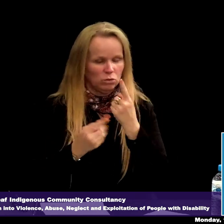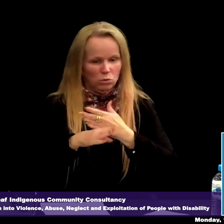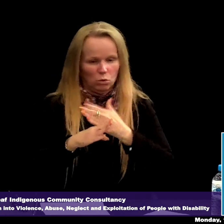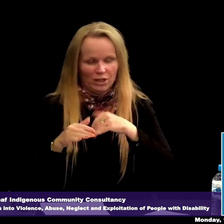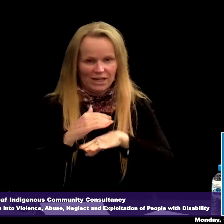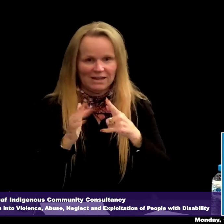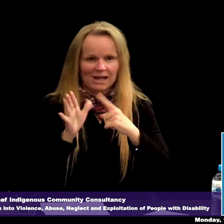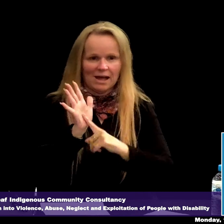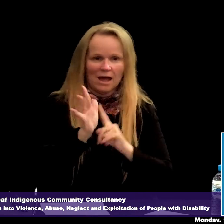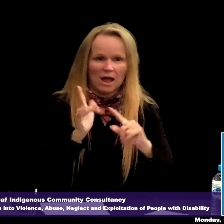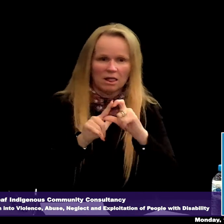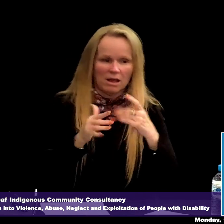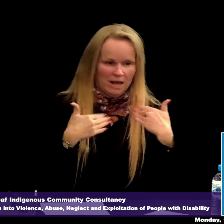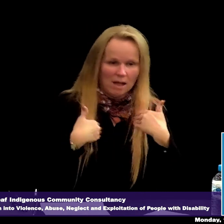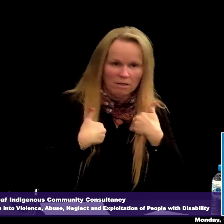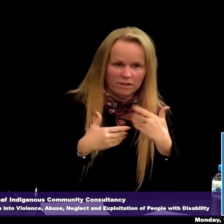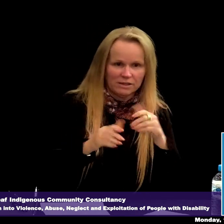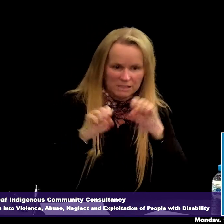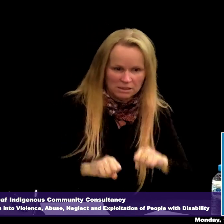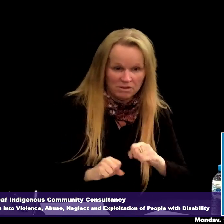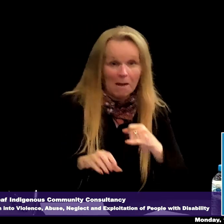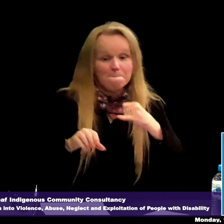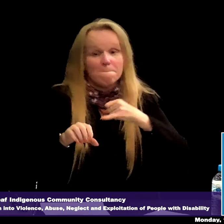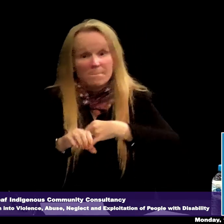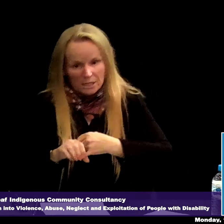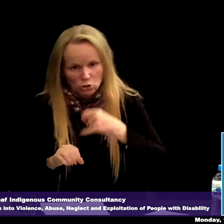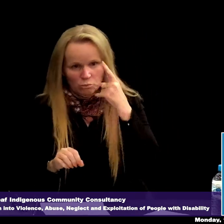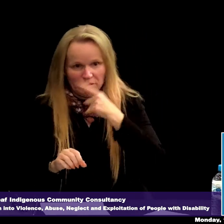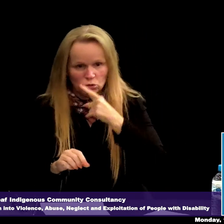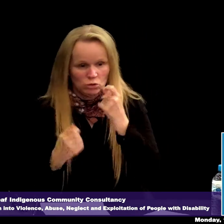training for people who are working in the adult - allied health areas.